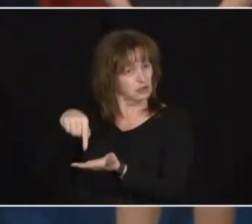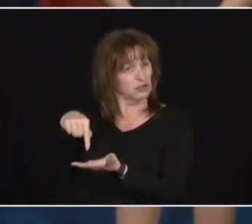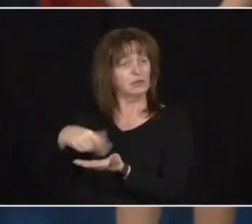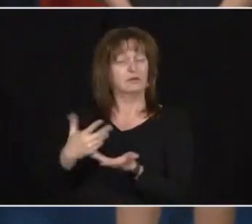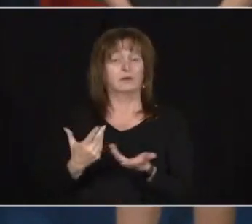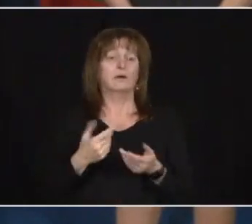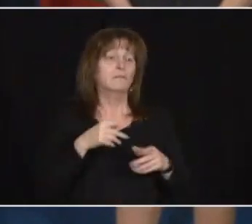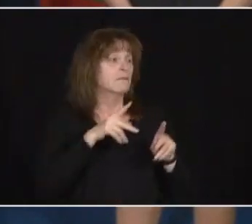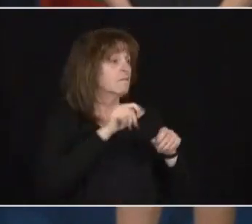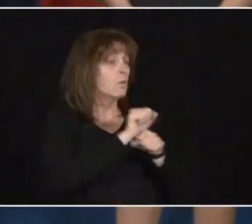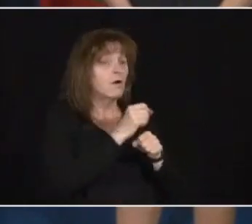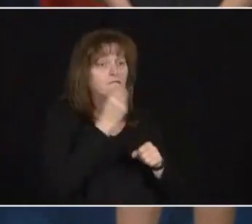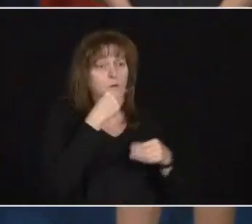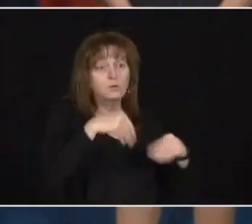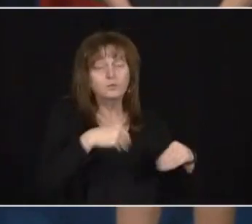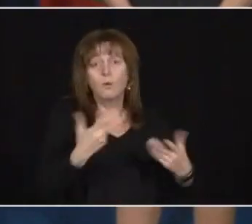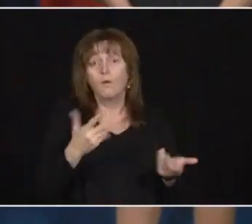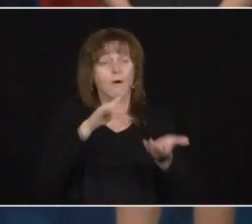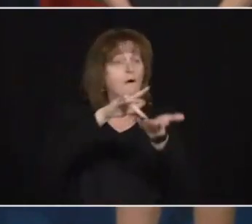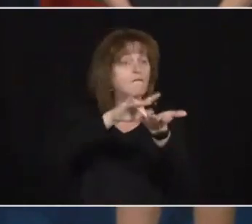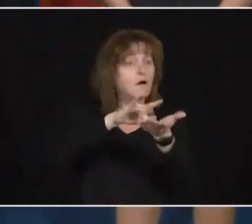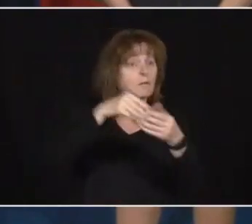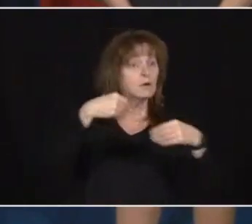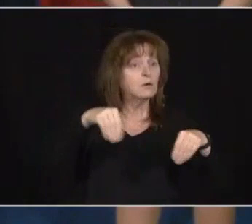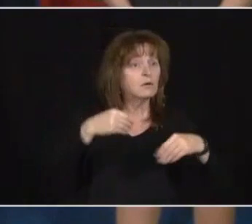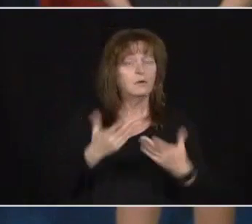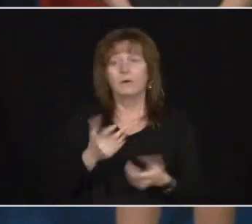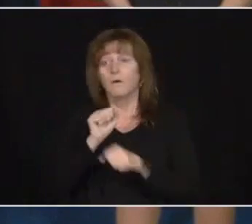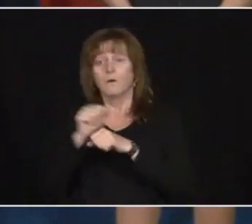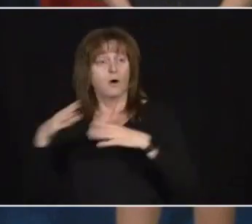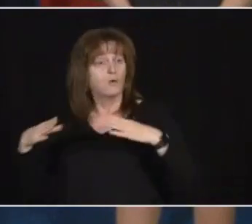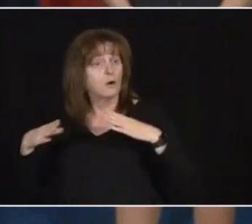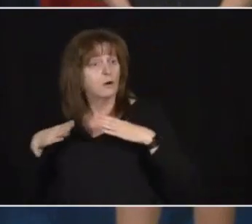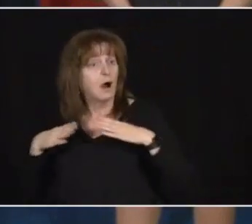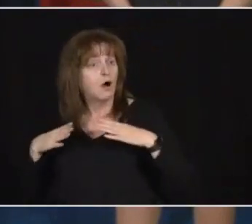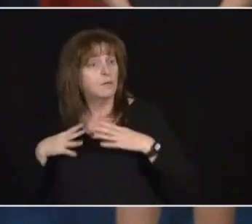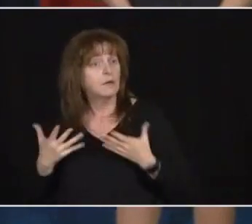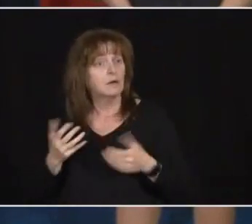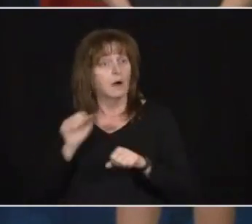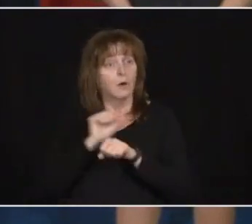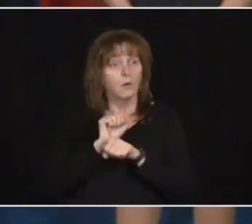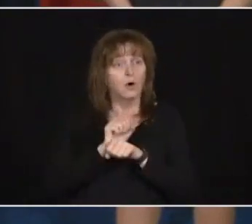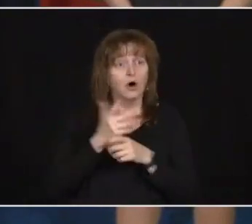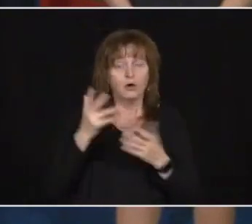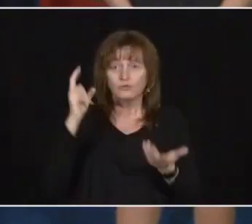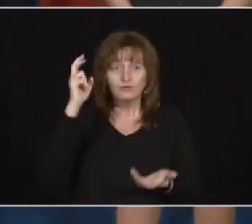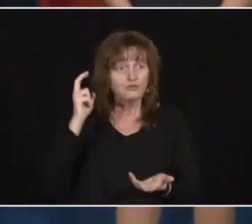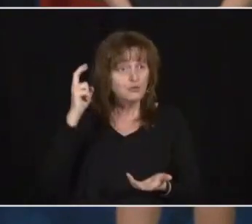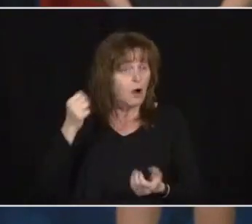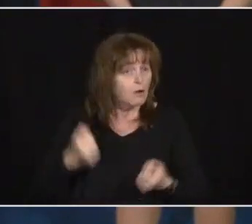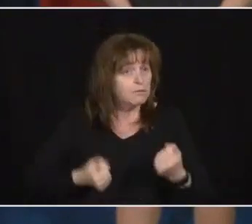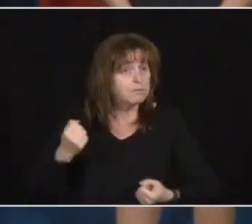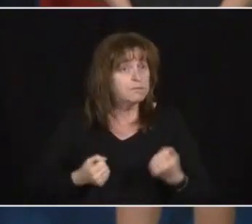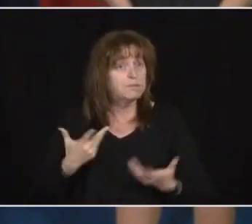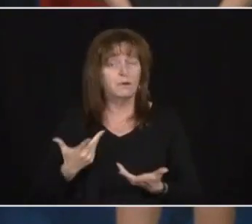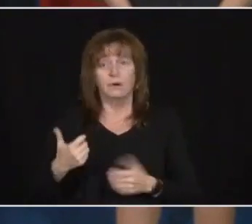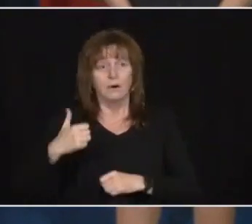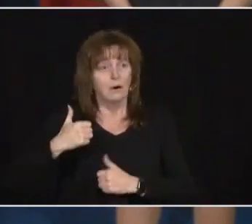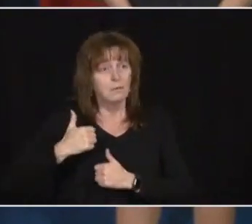in retirement homes, Ontario truckers, the Canadian Armed Forces and those who support Canadians who are deaf or hard of hearing.